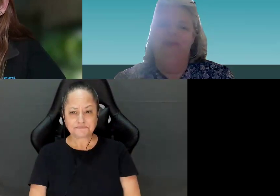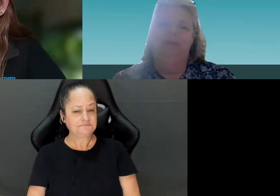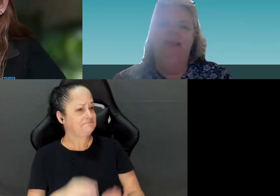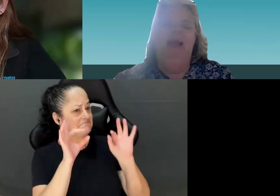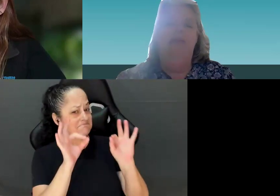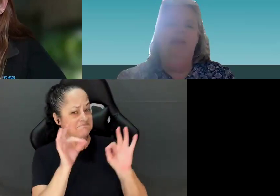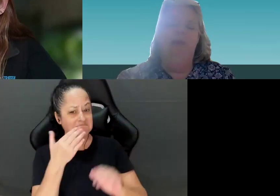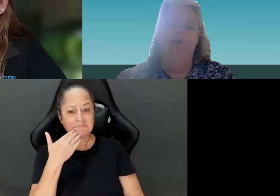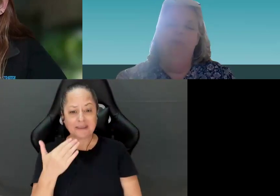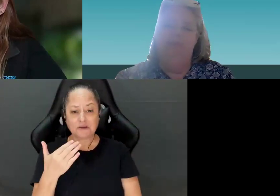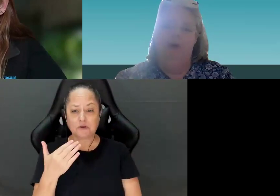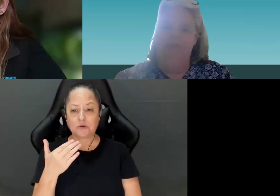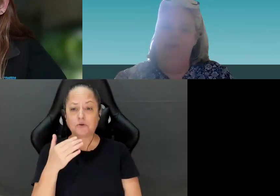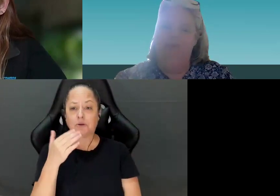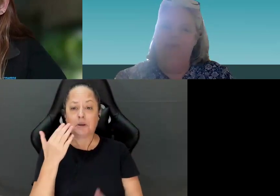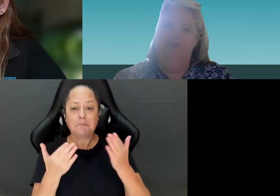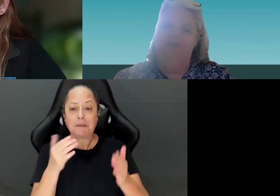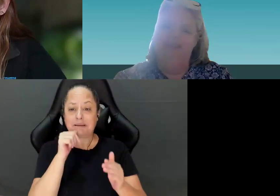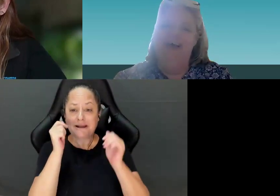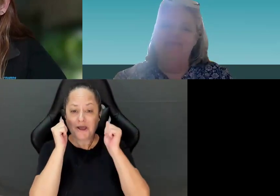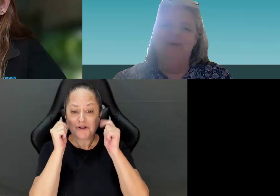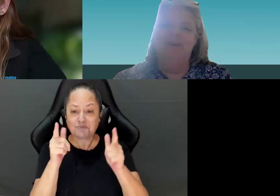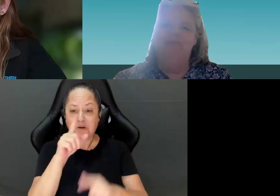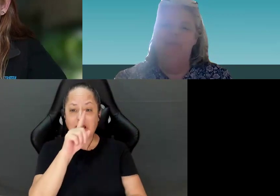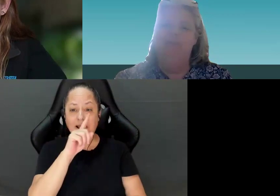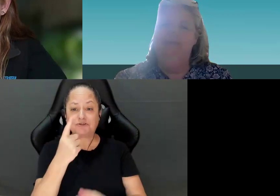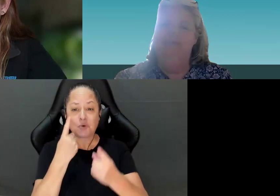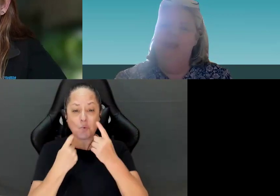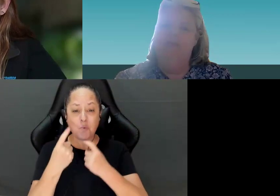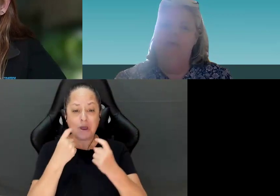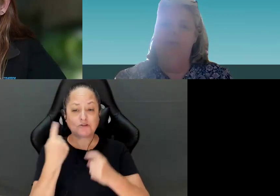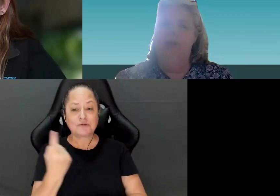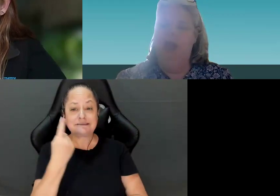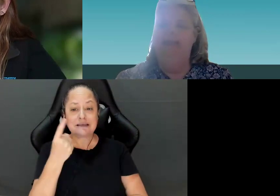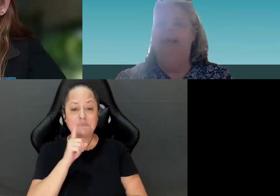Thank you. And then you may not be surprised by this question, but if somebody is deaf or blind